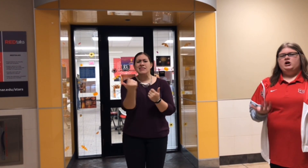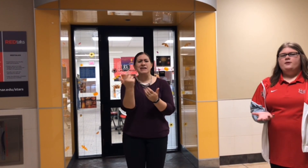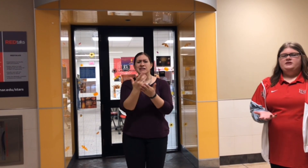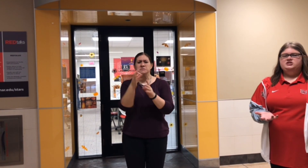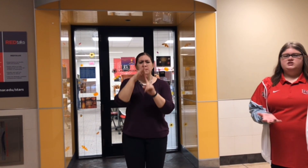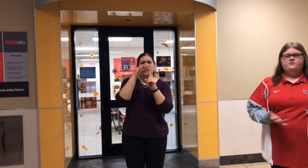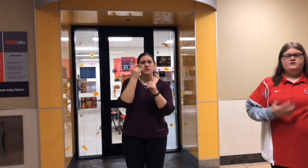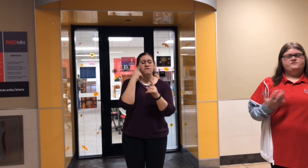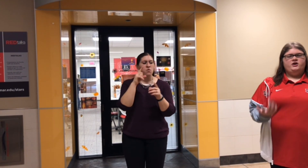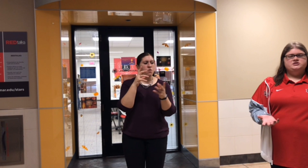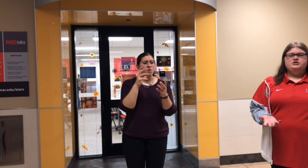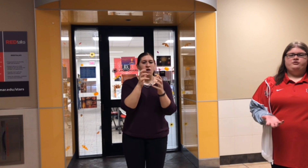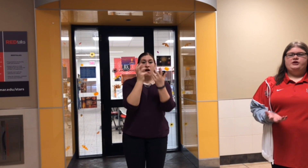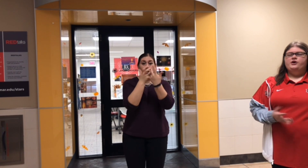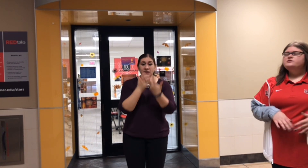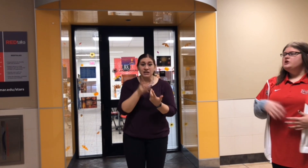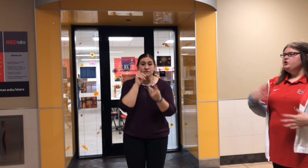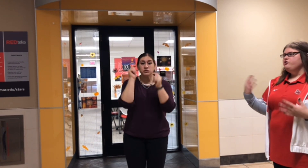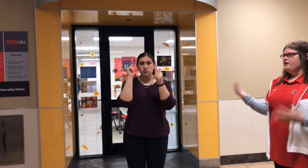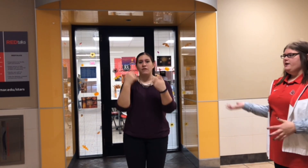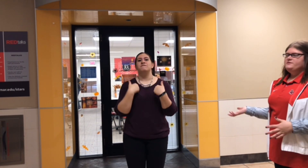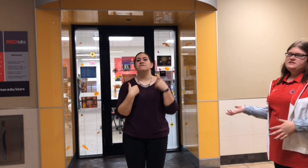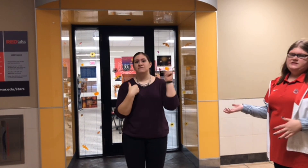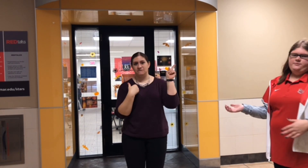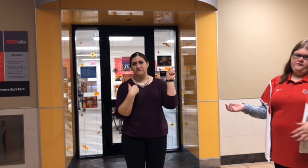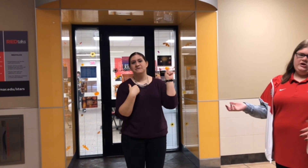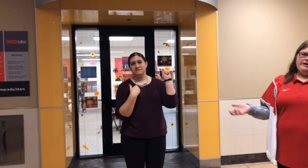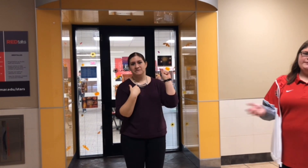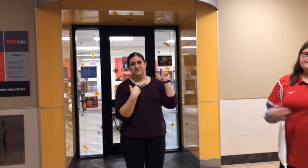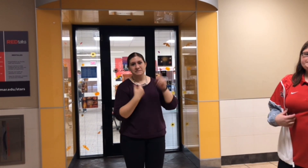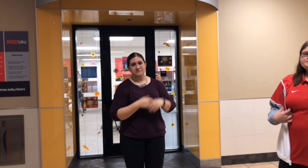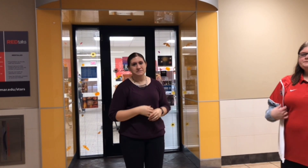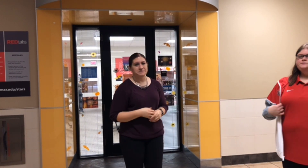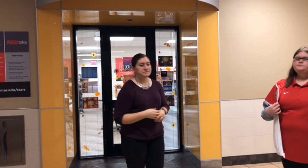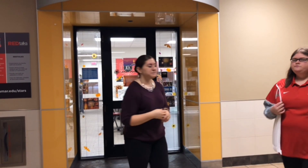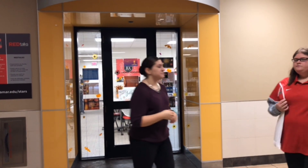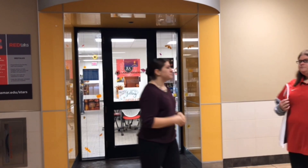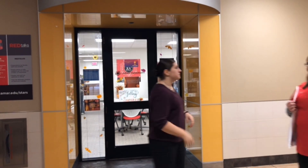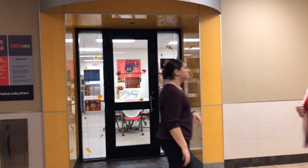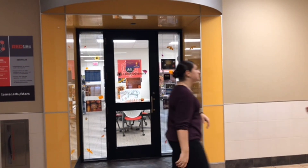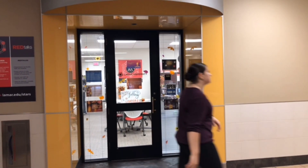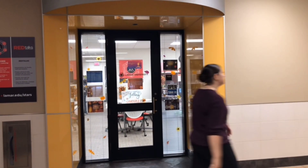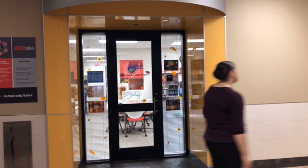accommodations for, as far as tutoring goes, you can come and see them over here.